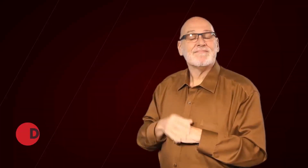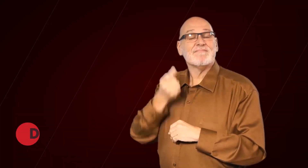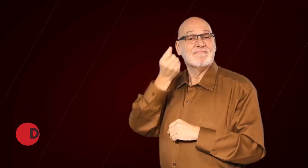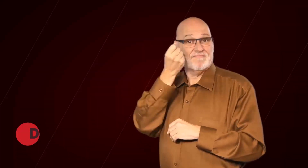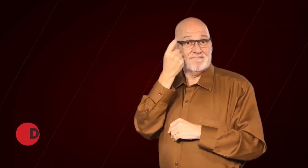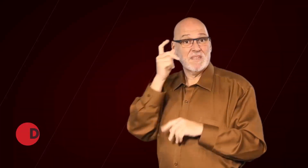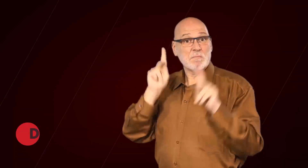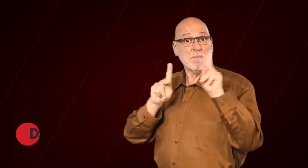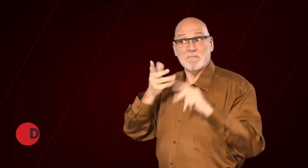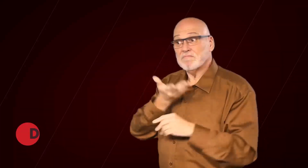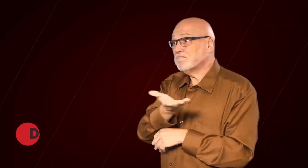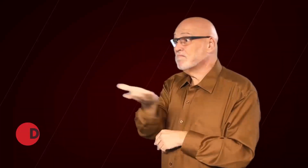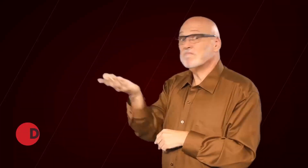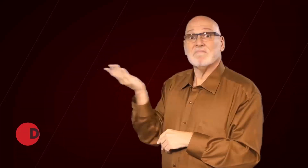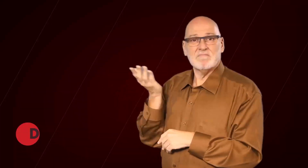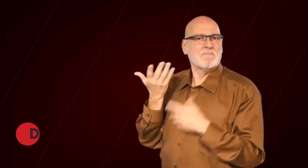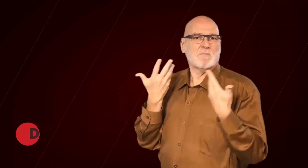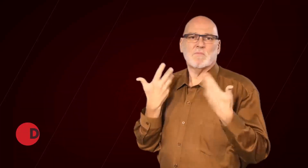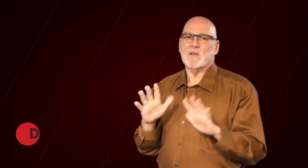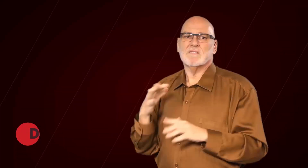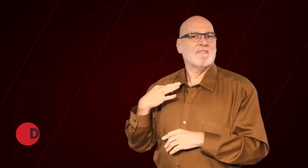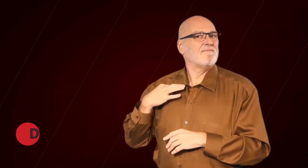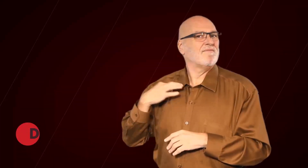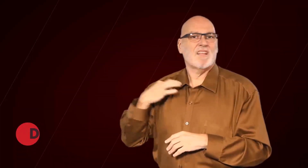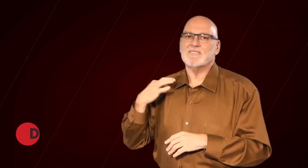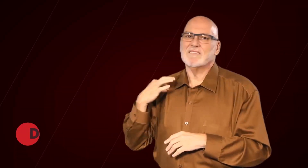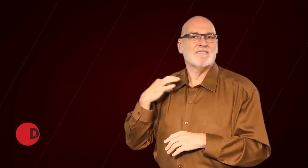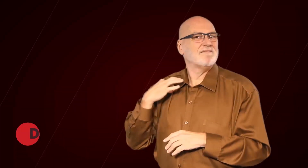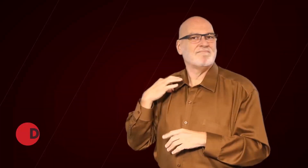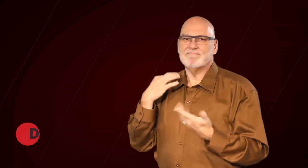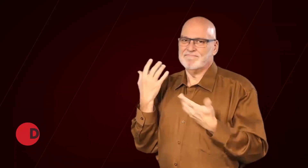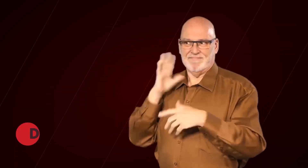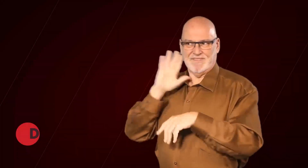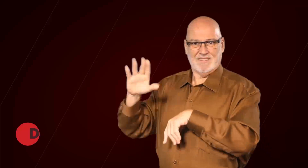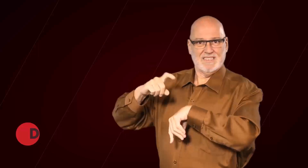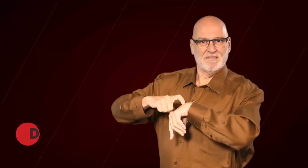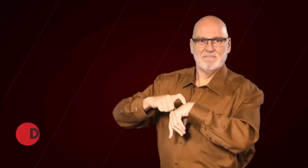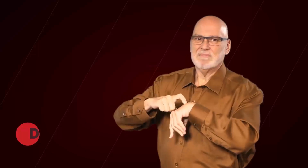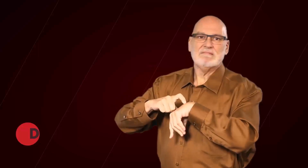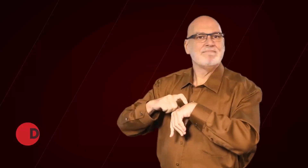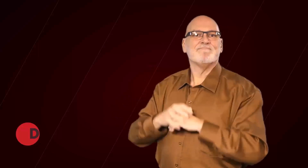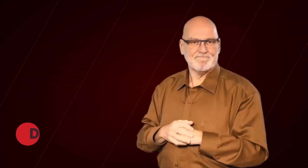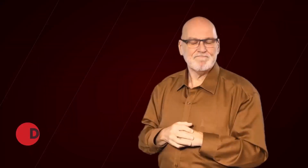People are not willing to volunteer their time.